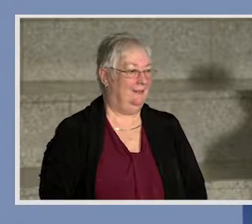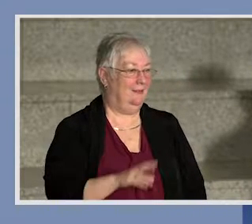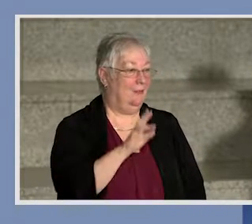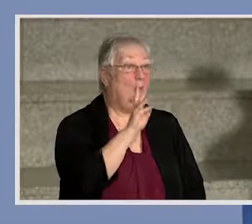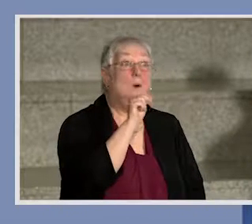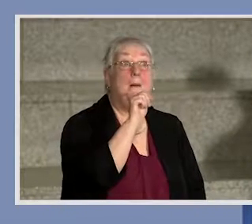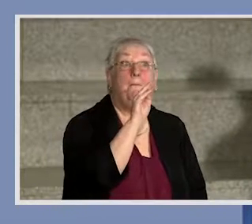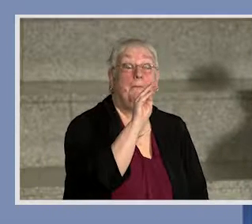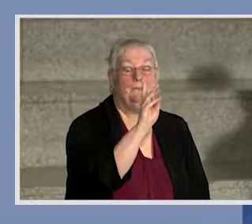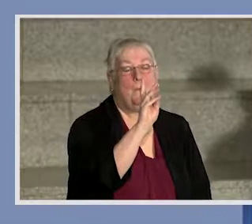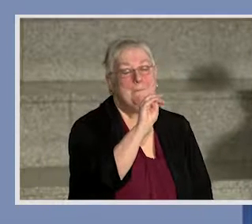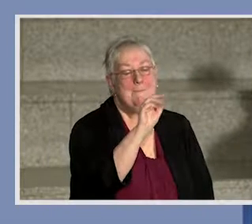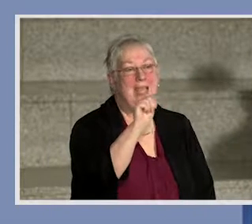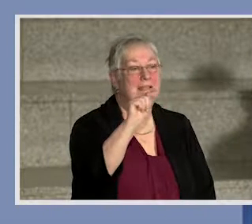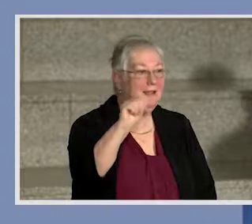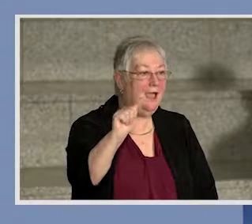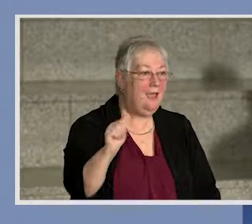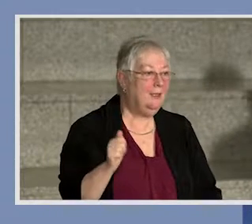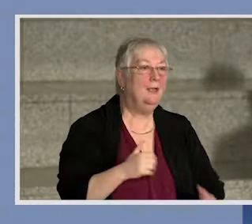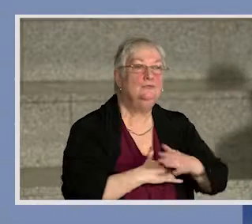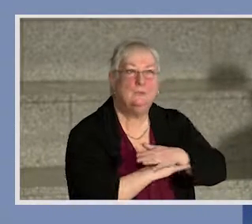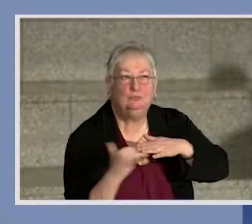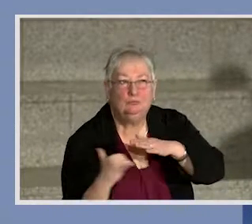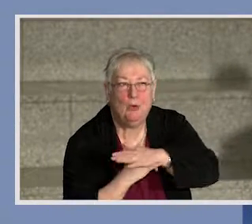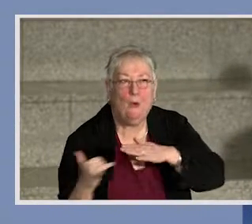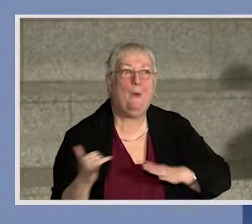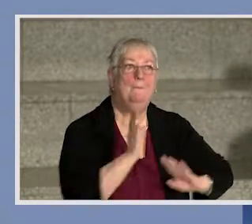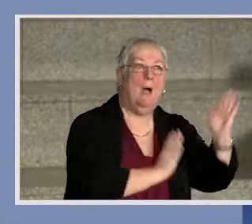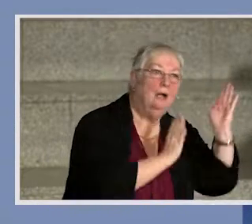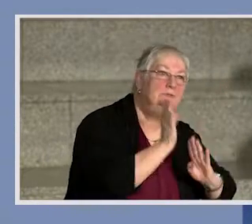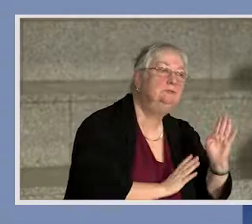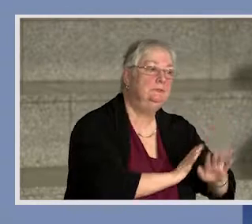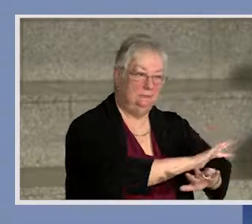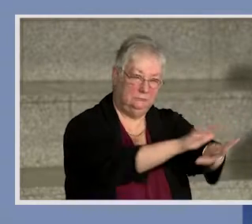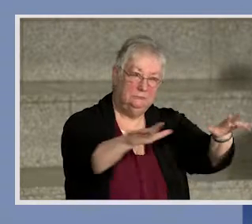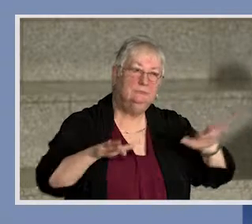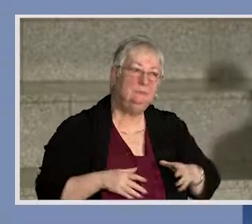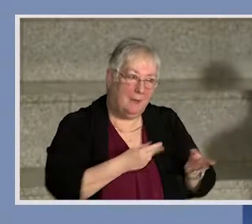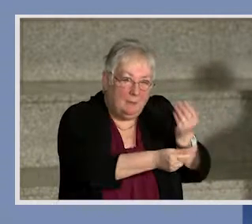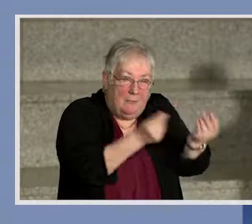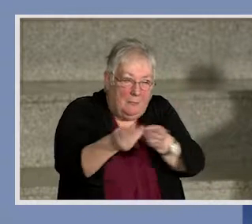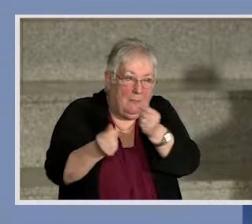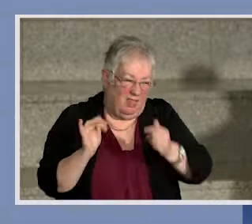THE NEXT ORANGE 1.1 BILLION DOLLARS IN PUBLIC SAFETY. THE MAJOR EXPENDITURES IN THAT